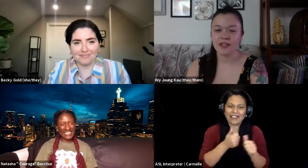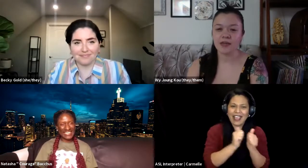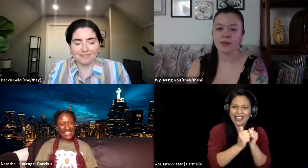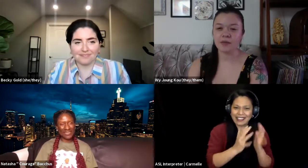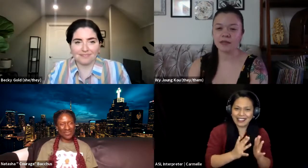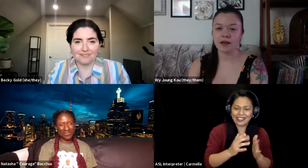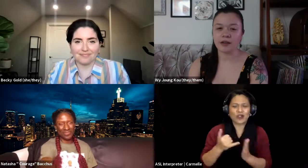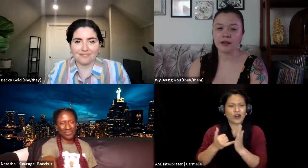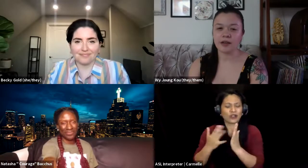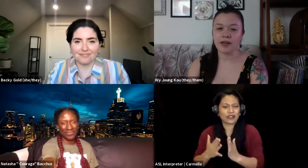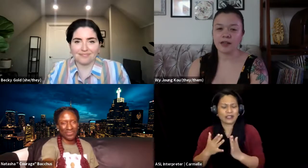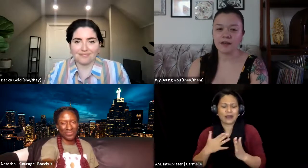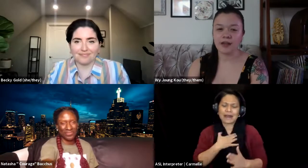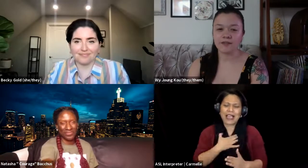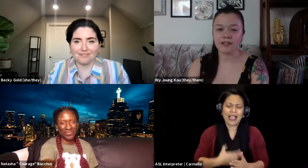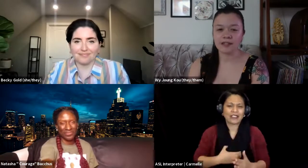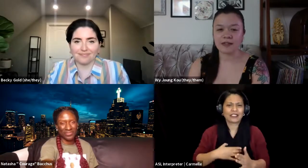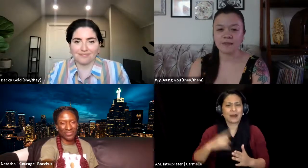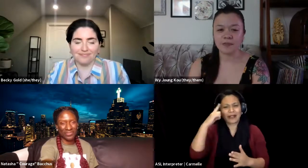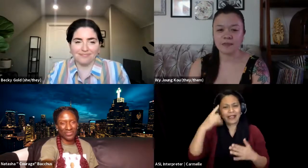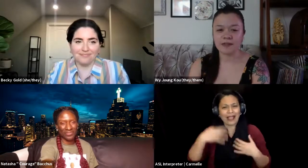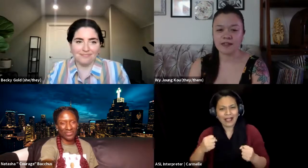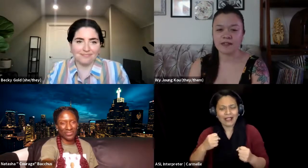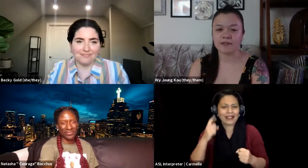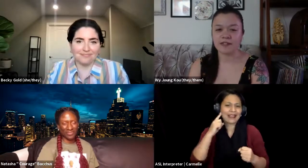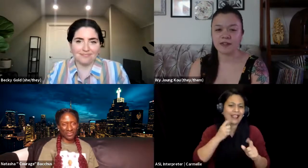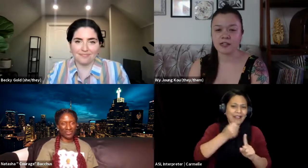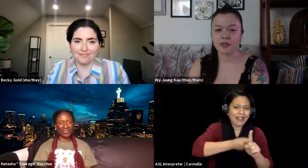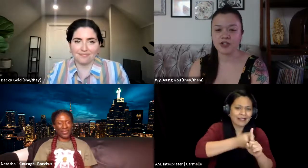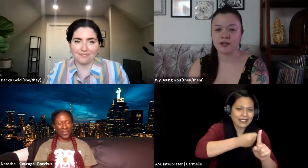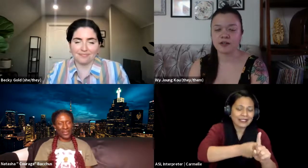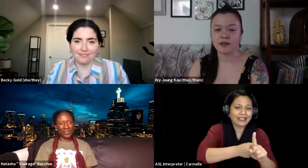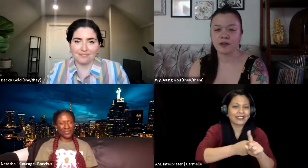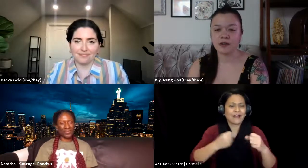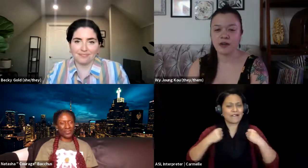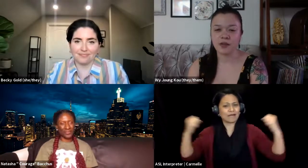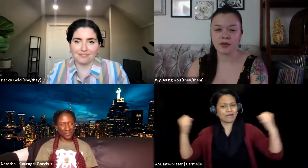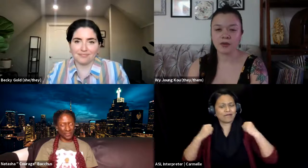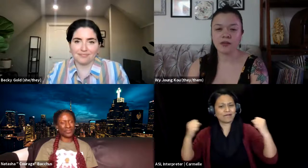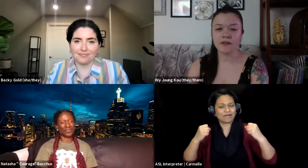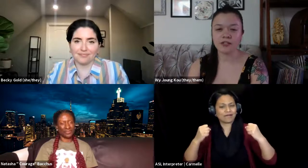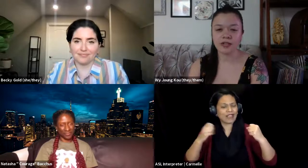about mental health, Deaf advocacy, fitness and physical expression. throughout her life she has